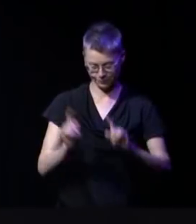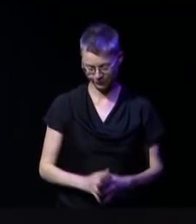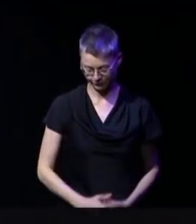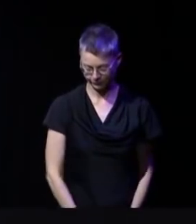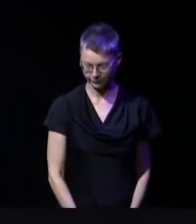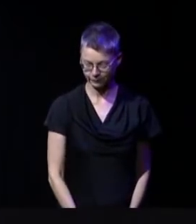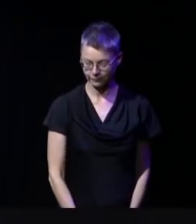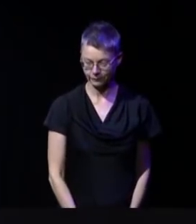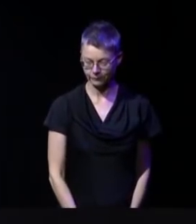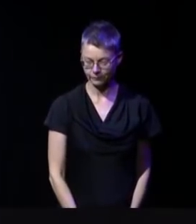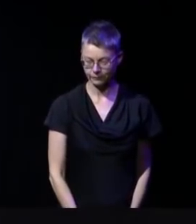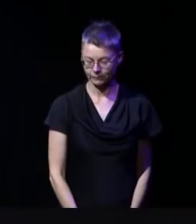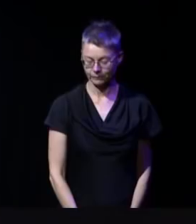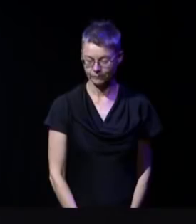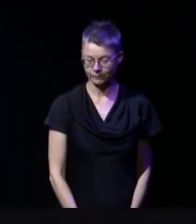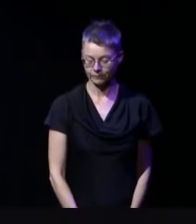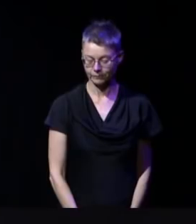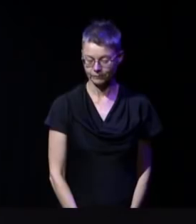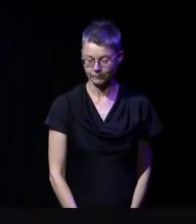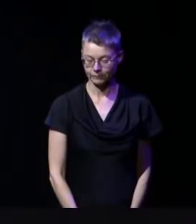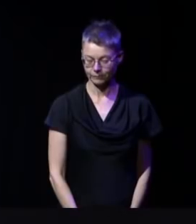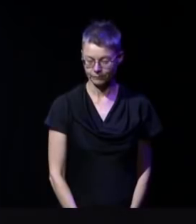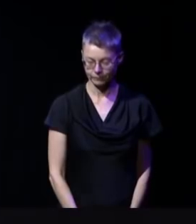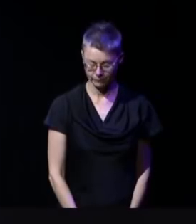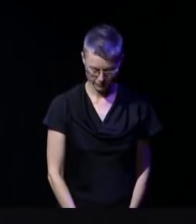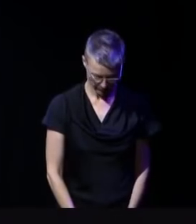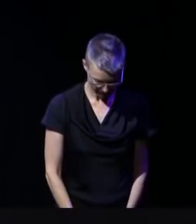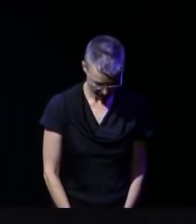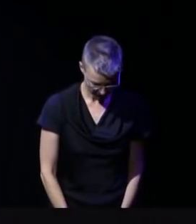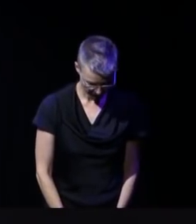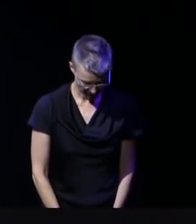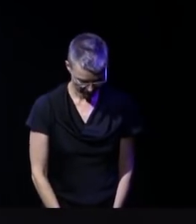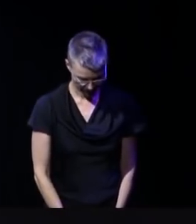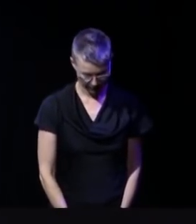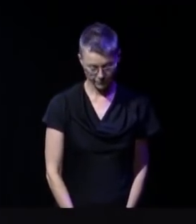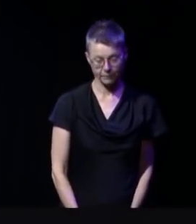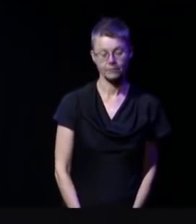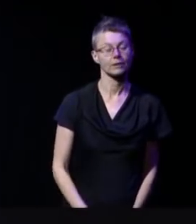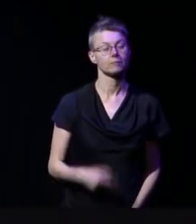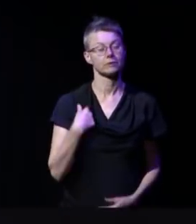I'd like for you all as I'm talking to both listen to me